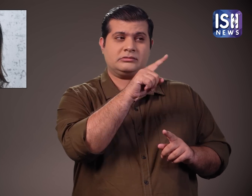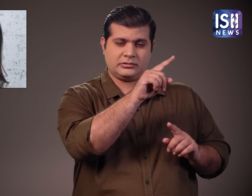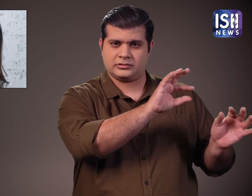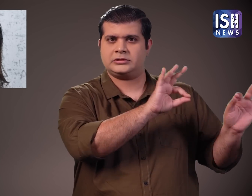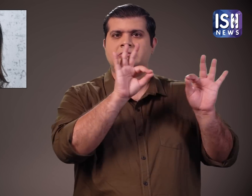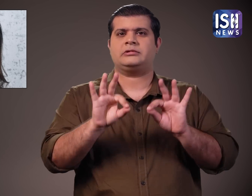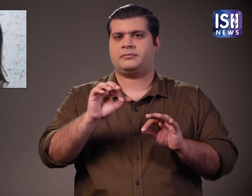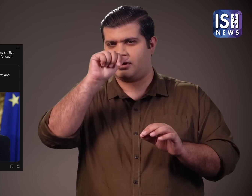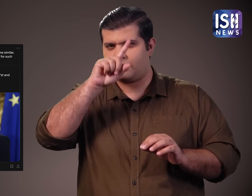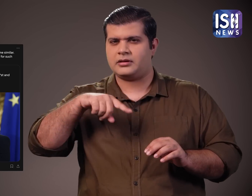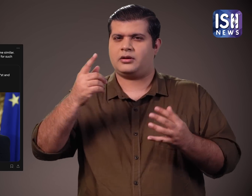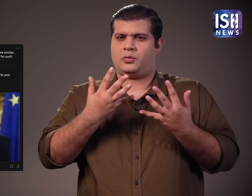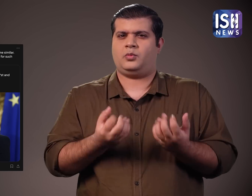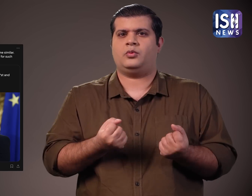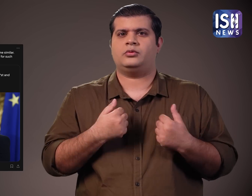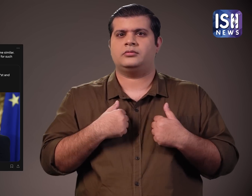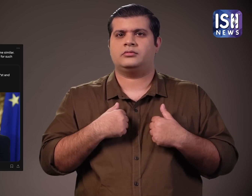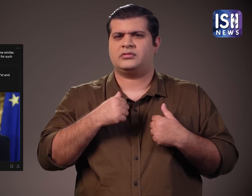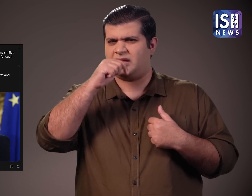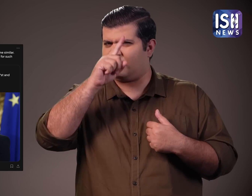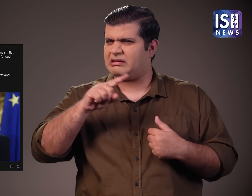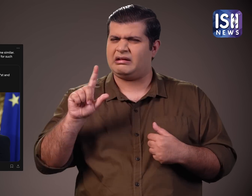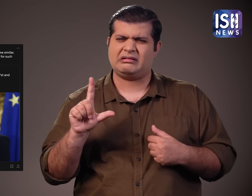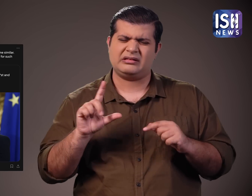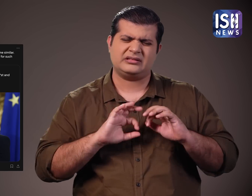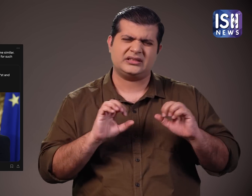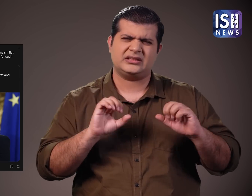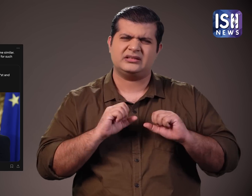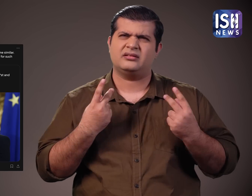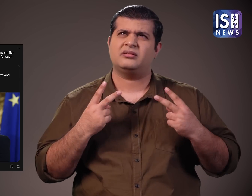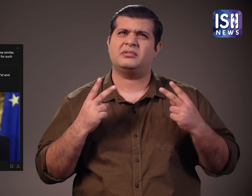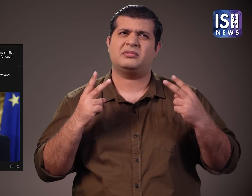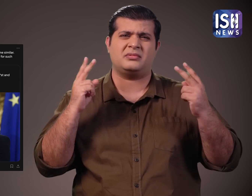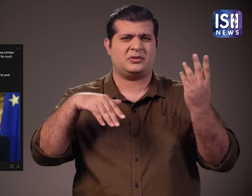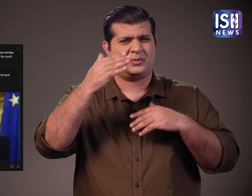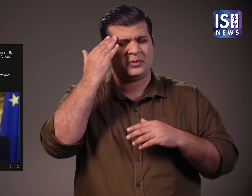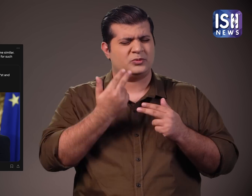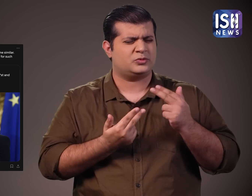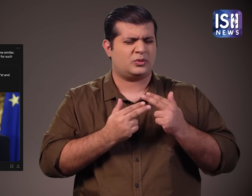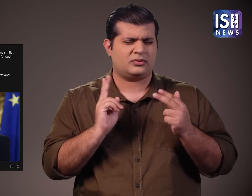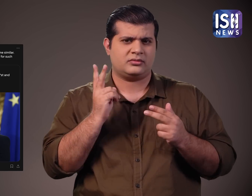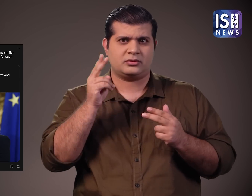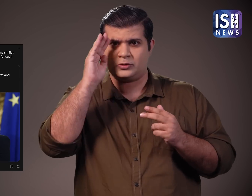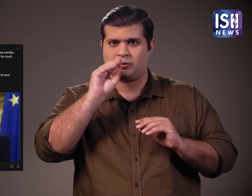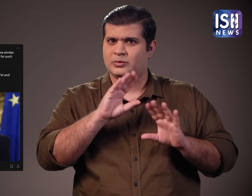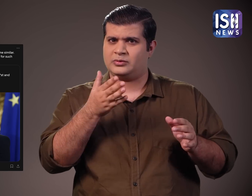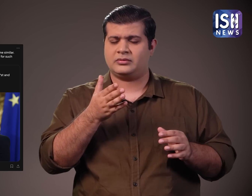She even urged to implement a similar law in India. Sex crimes in India are on the rise, and it has been widely covered in the news.